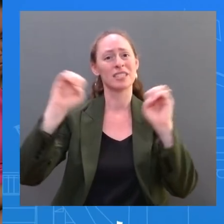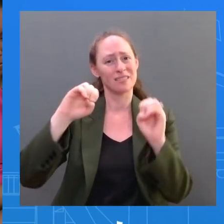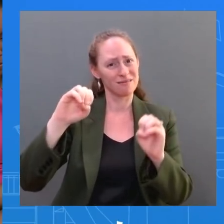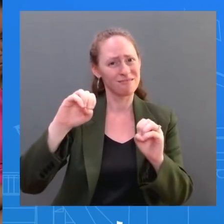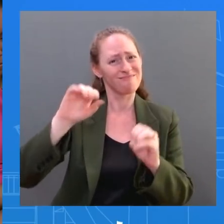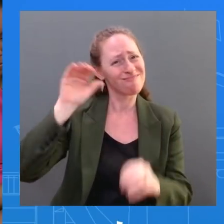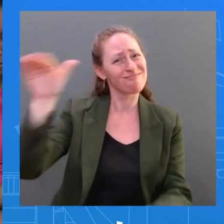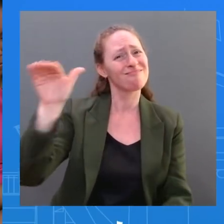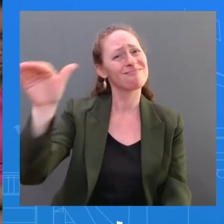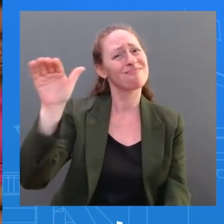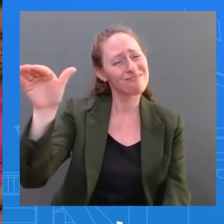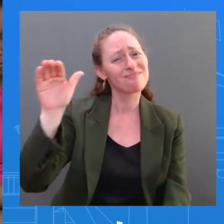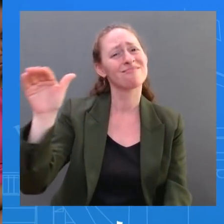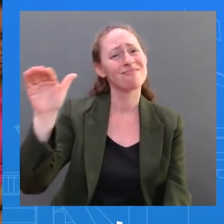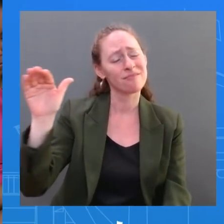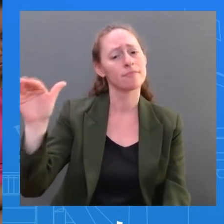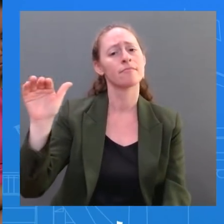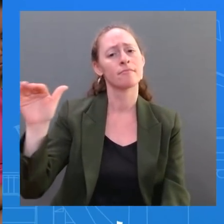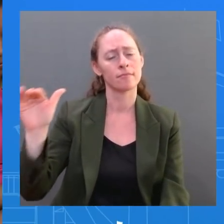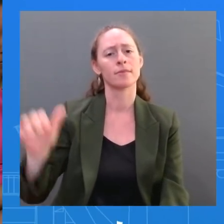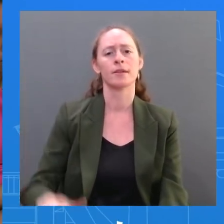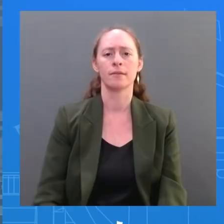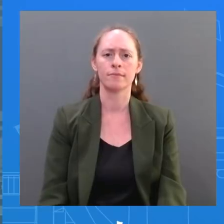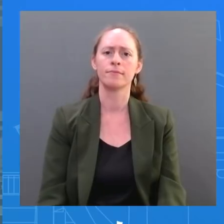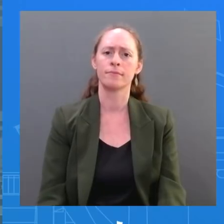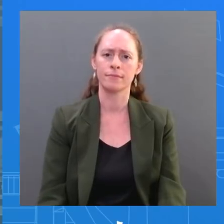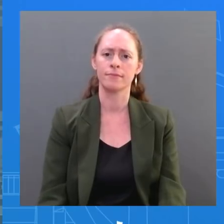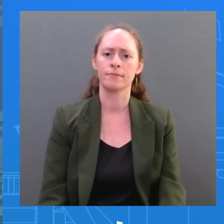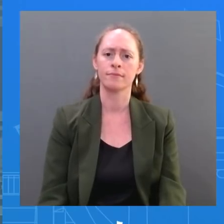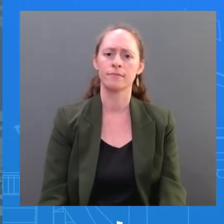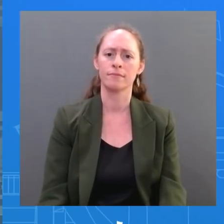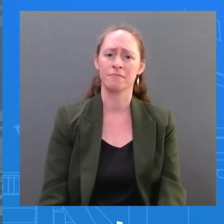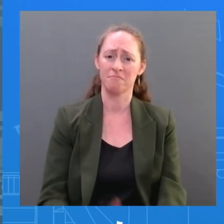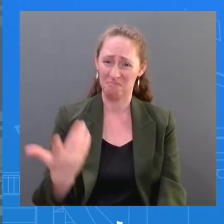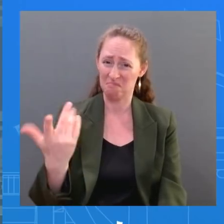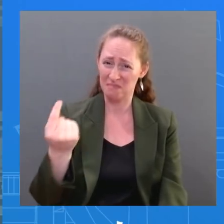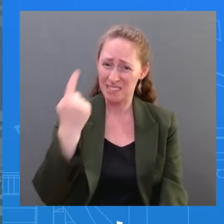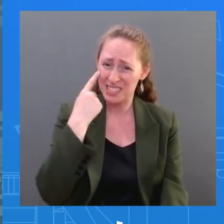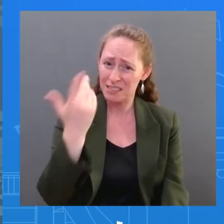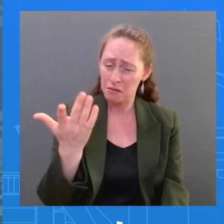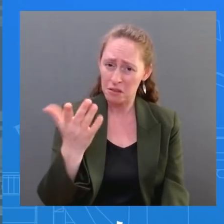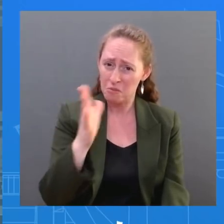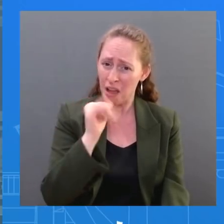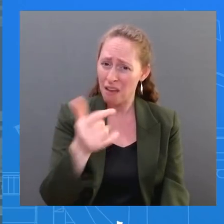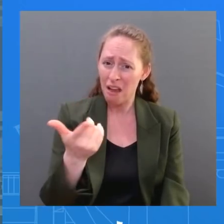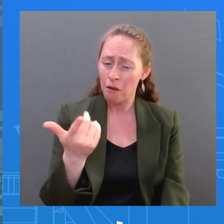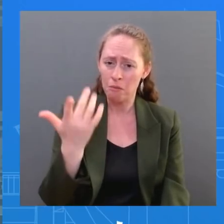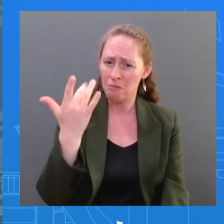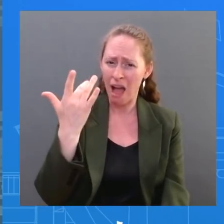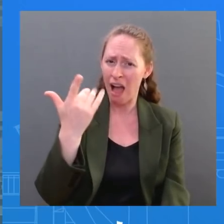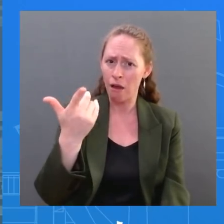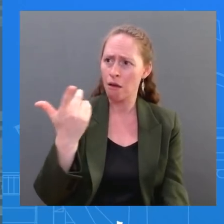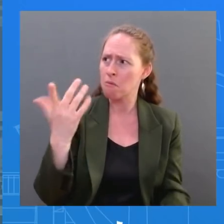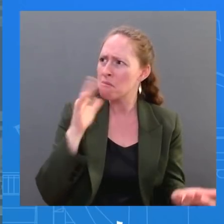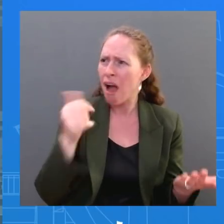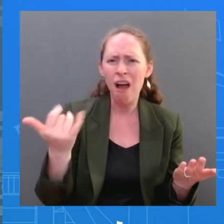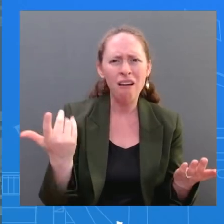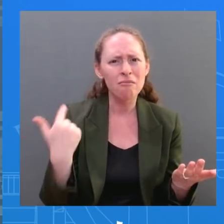the approach as it pertains to that specific item? Ms. Klein: Yeah. So, as you said, we're really looking at everything. And it is definitely not off the table,